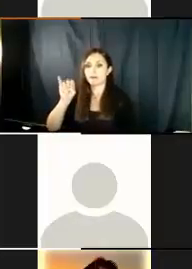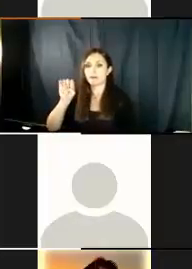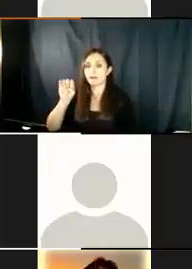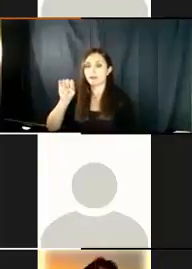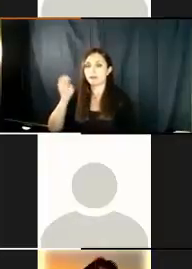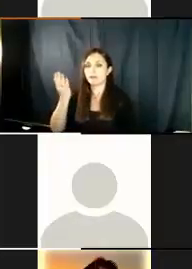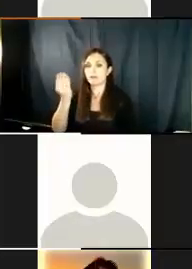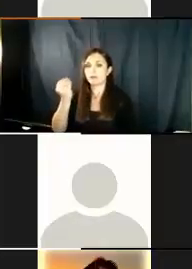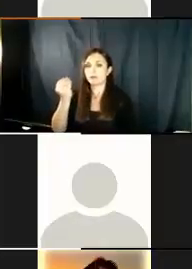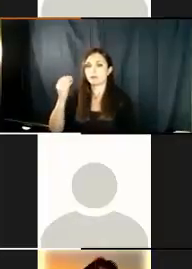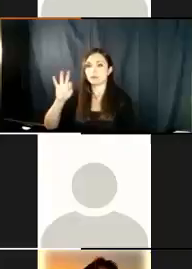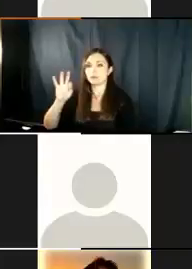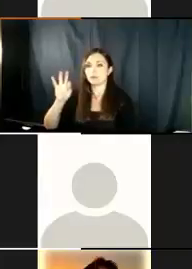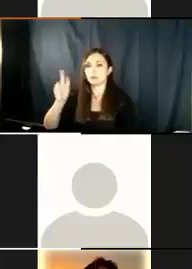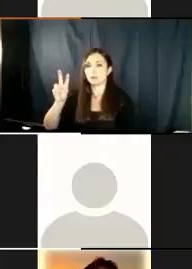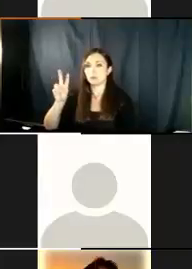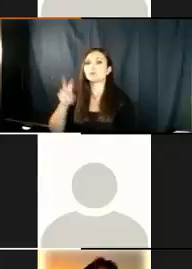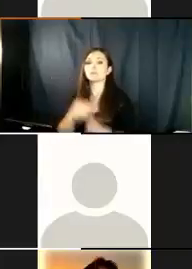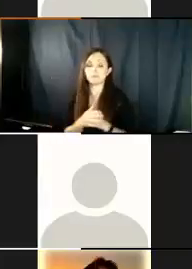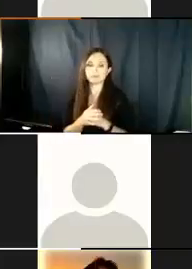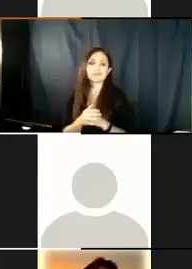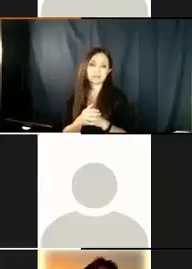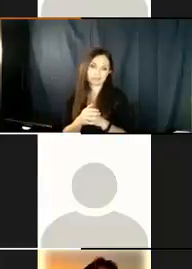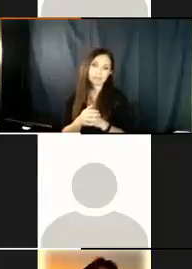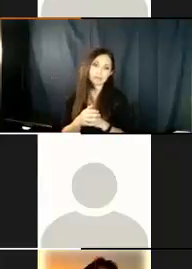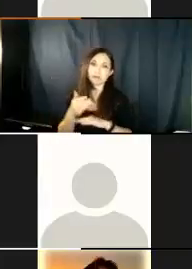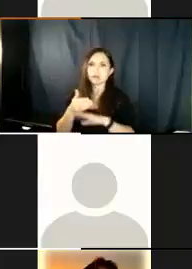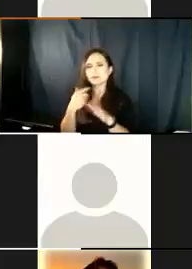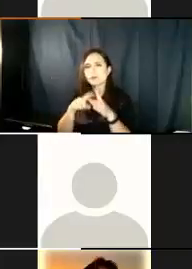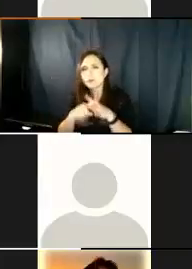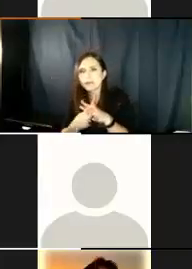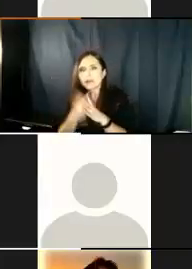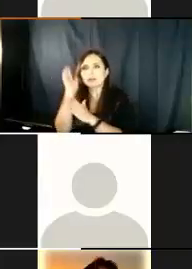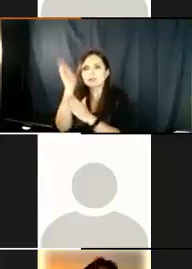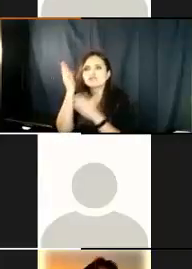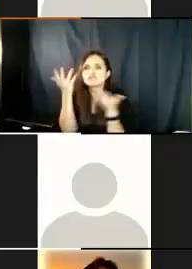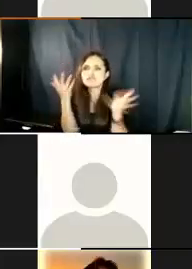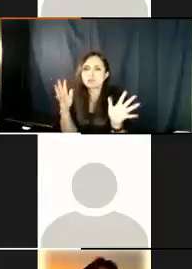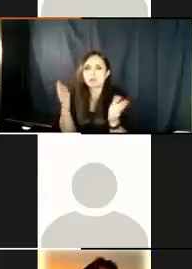Before we begin the presentation, you've already introduced your name and where you're from.